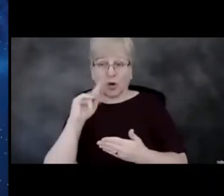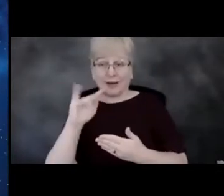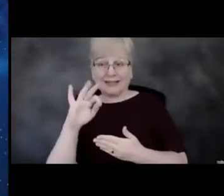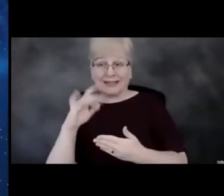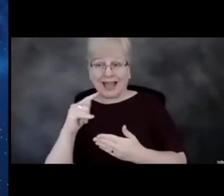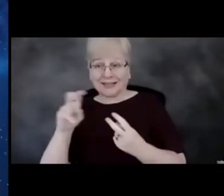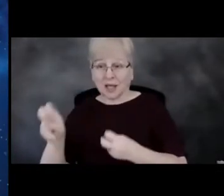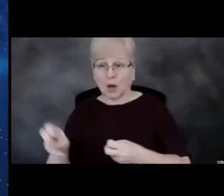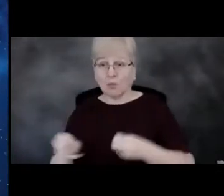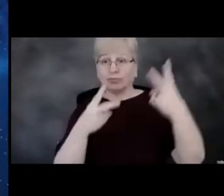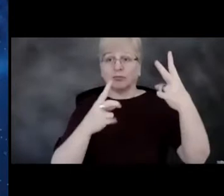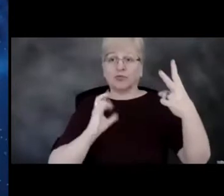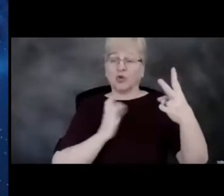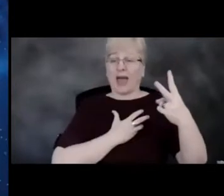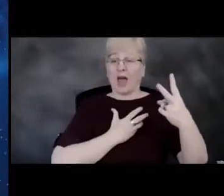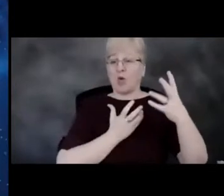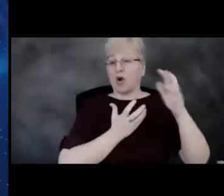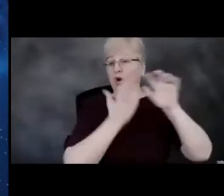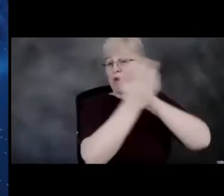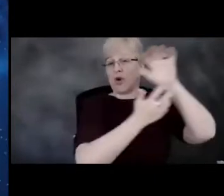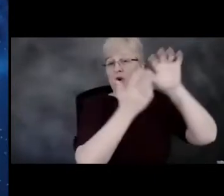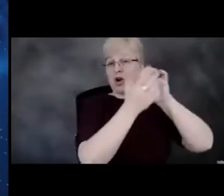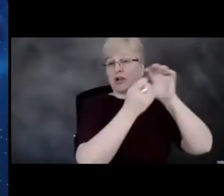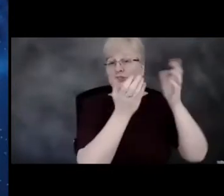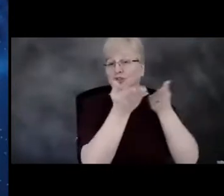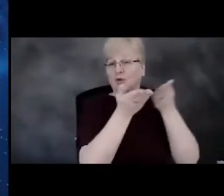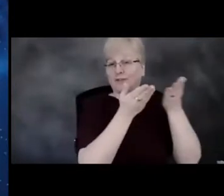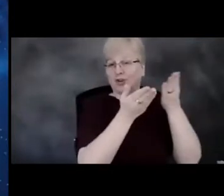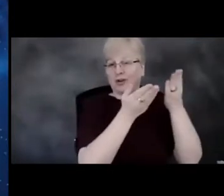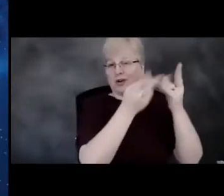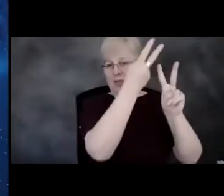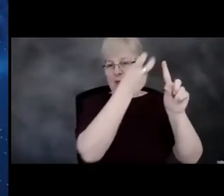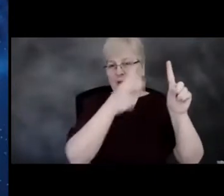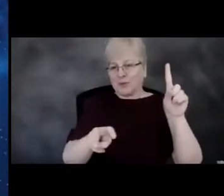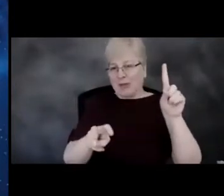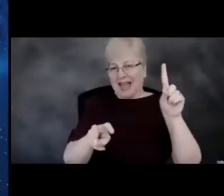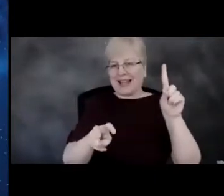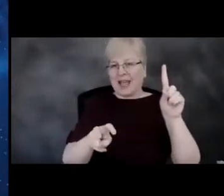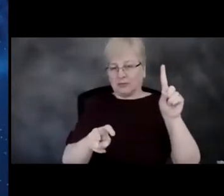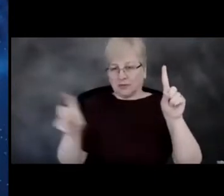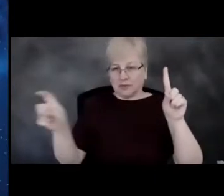are then sending it back down. 16:50:09 Everything in the system is online.